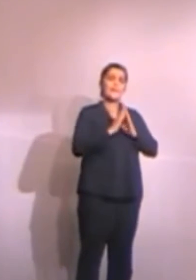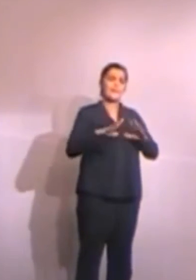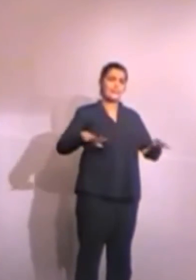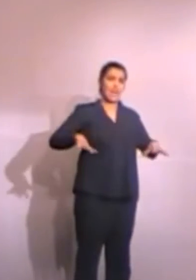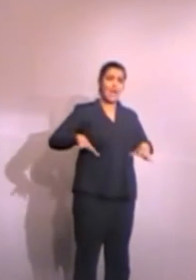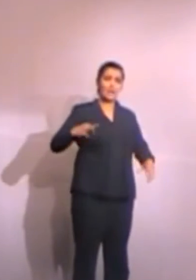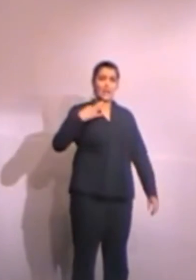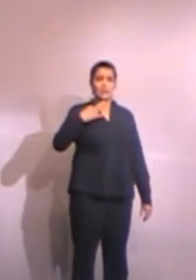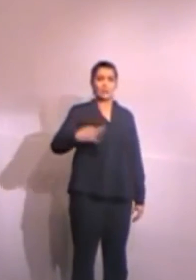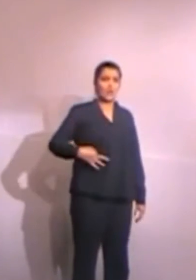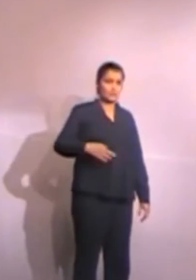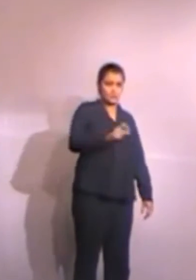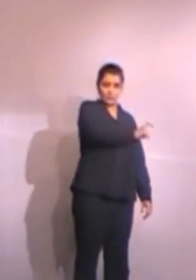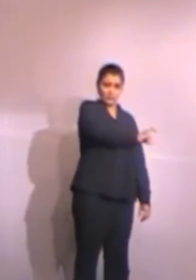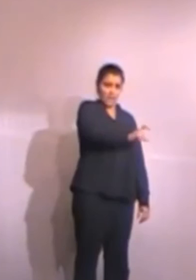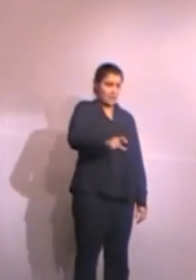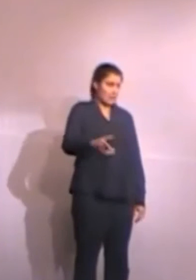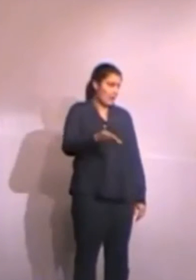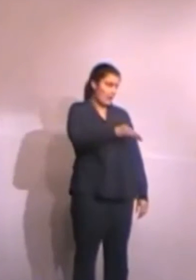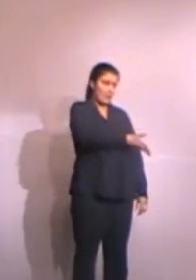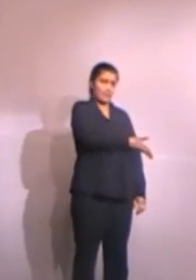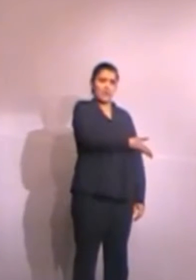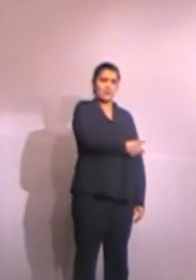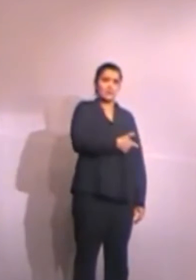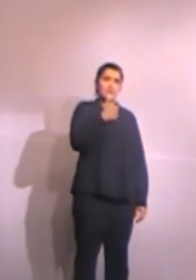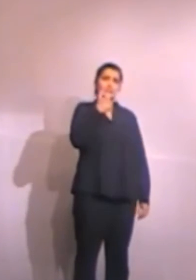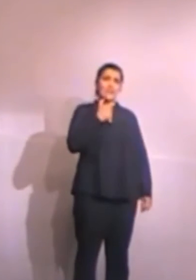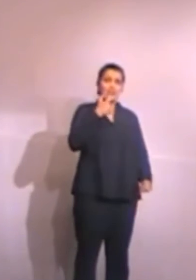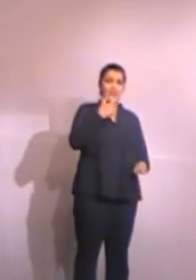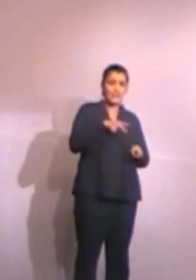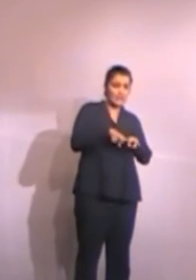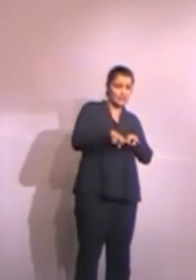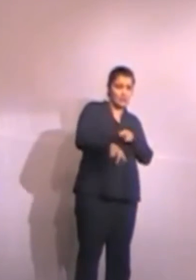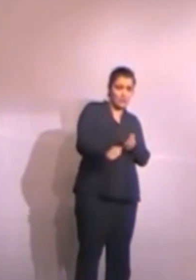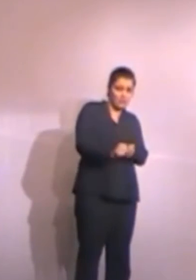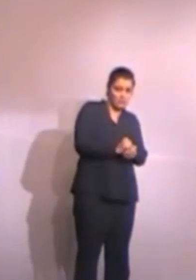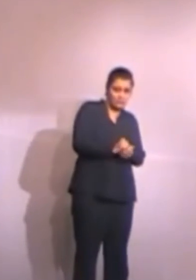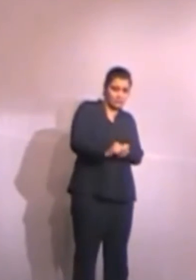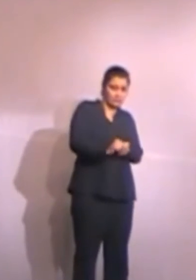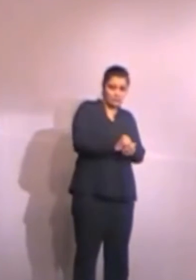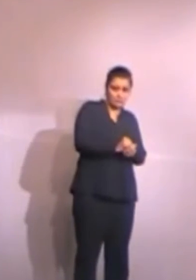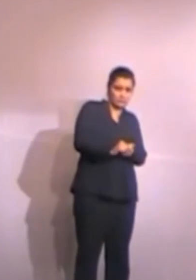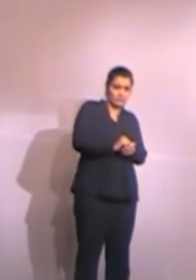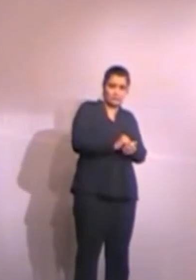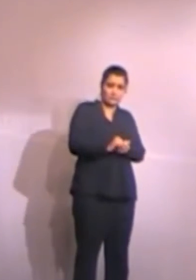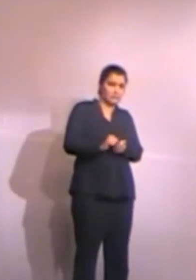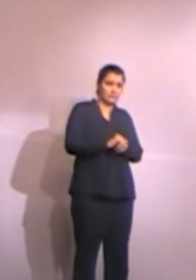Mistress Agnes in the streamlet Washeth still her ragged sheet;